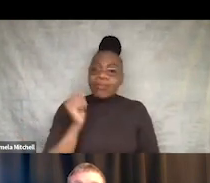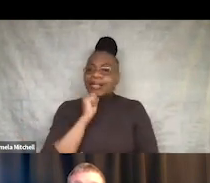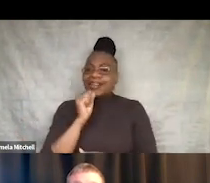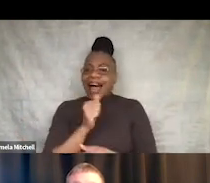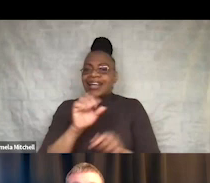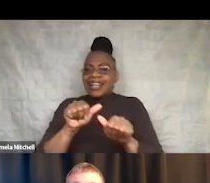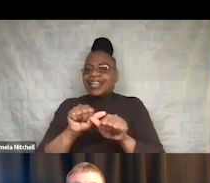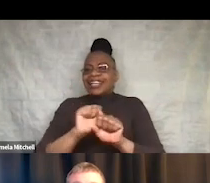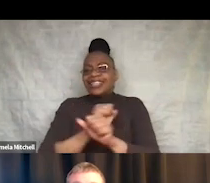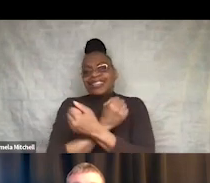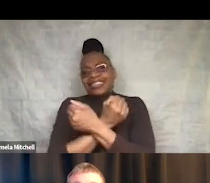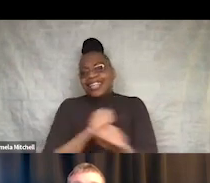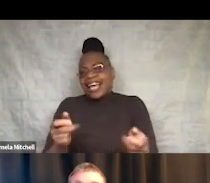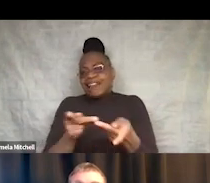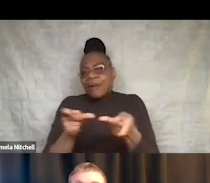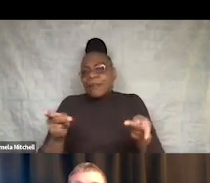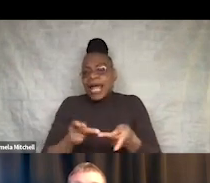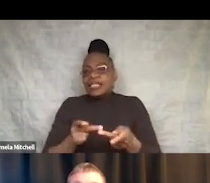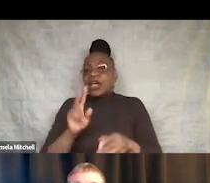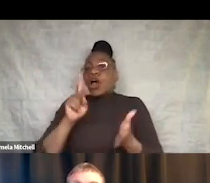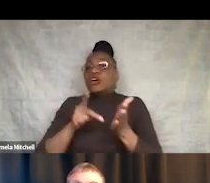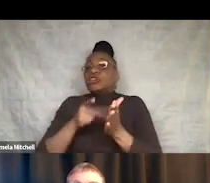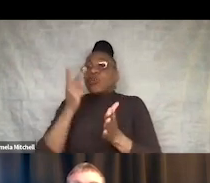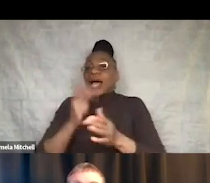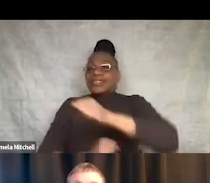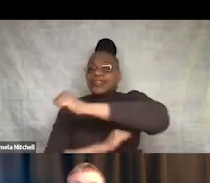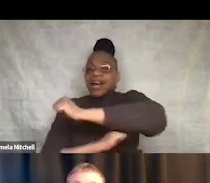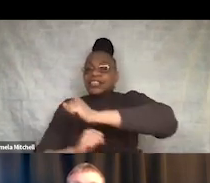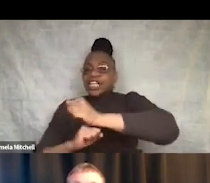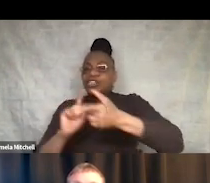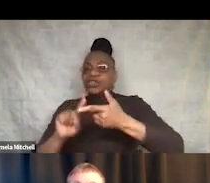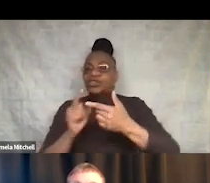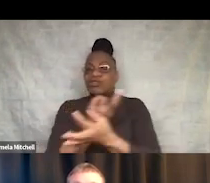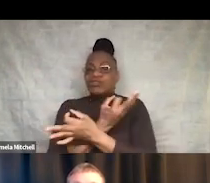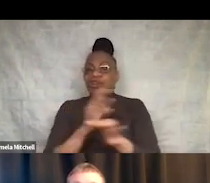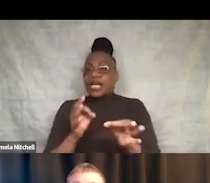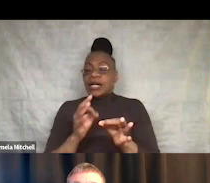went through Foundations of Freedom twice because they came through the program, relapsed,